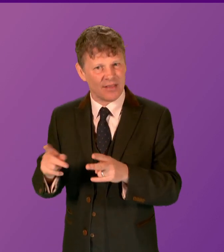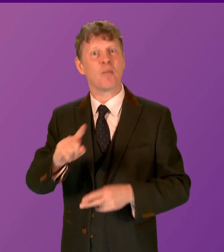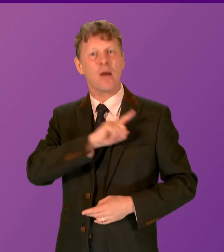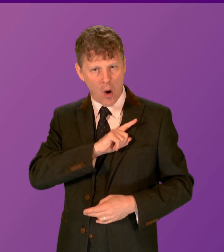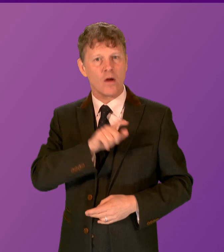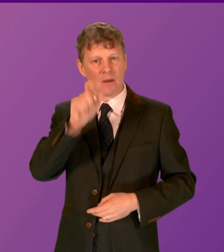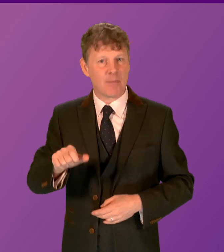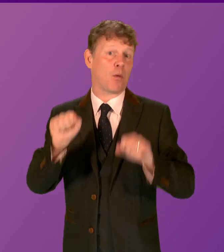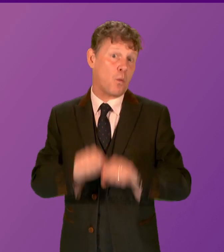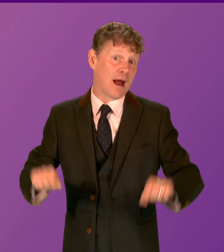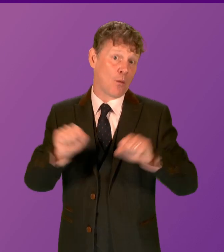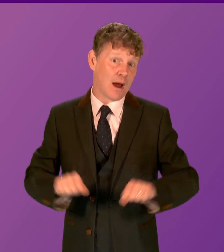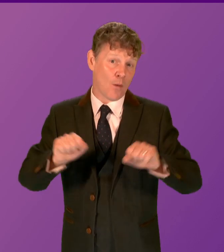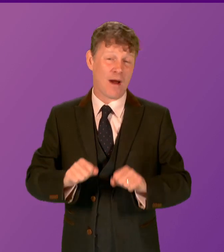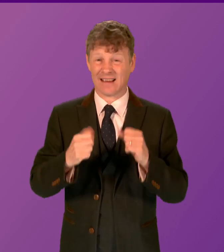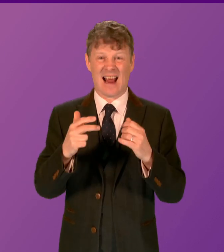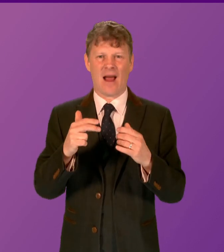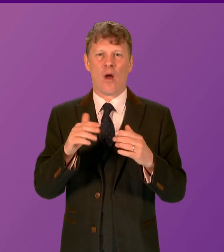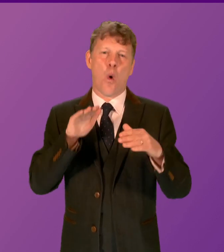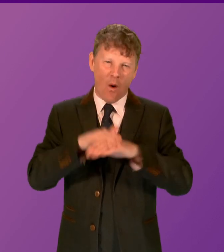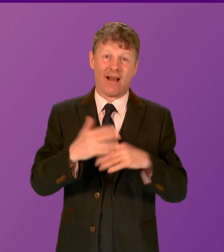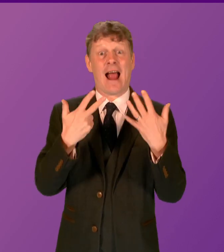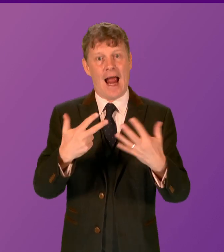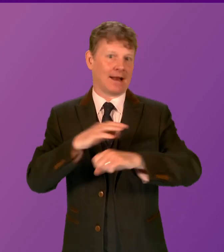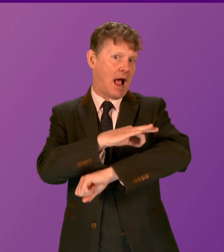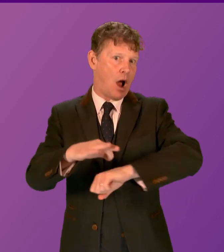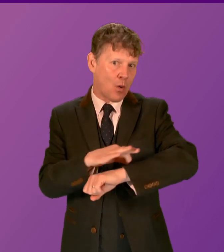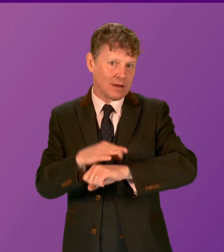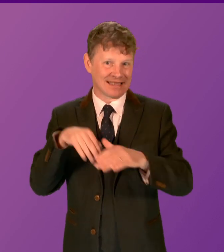more than eight hours in emergency departments.